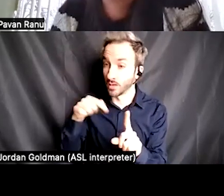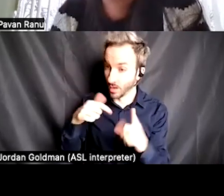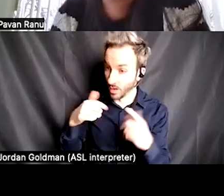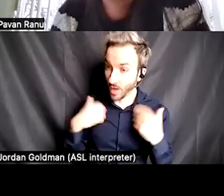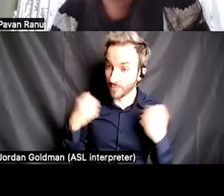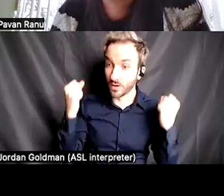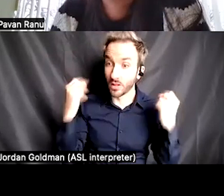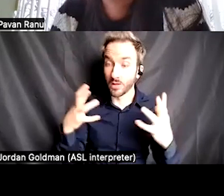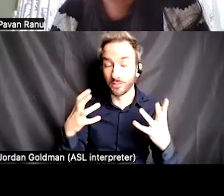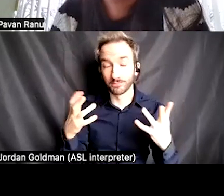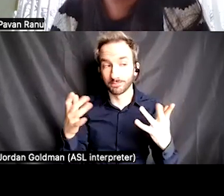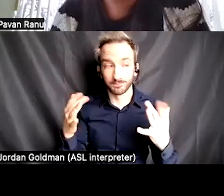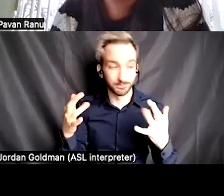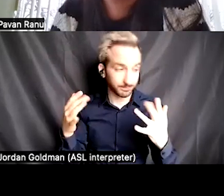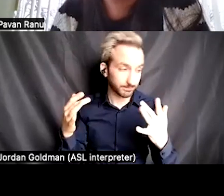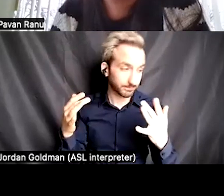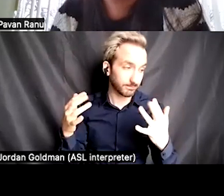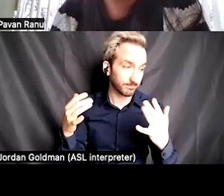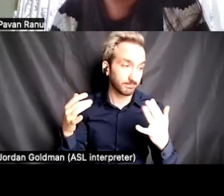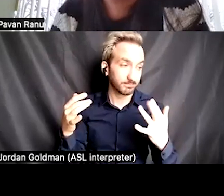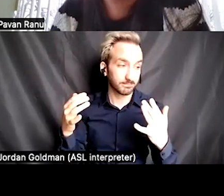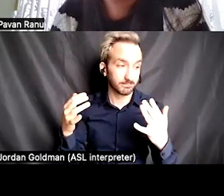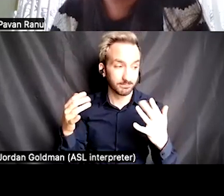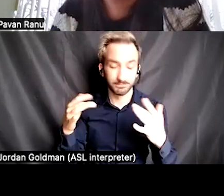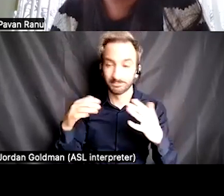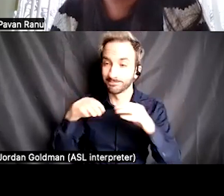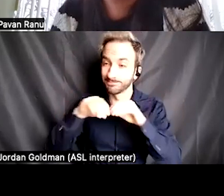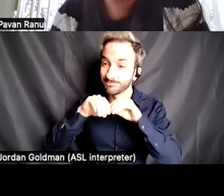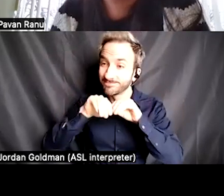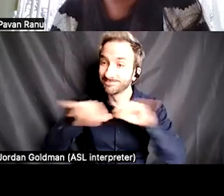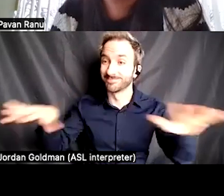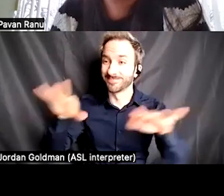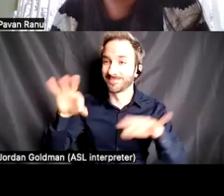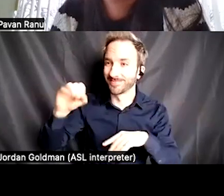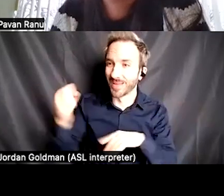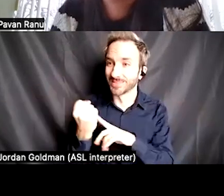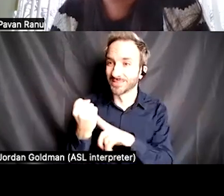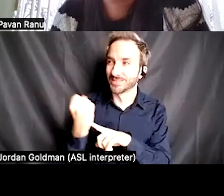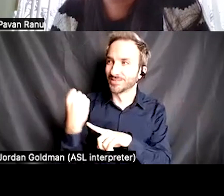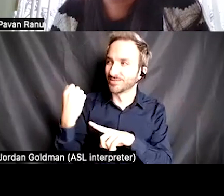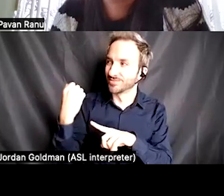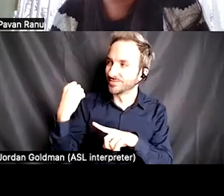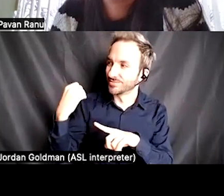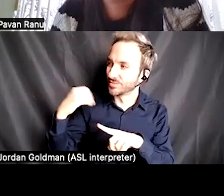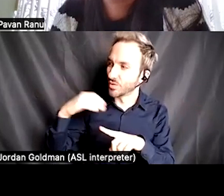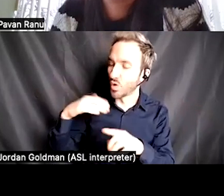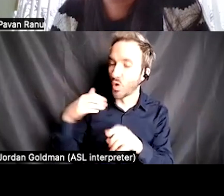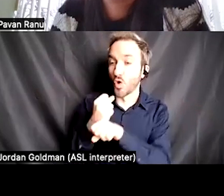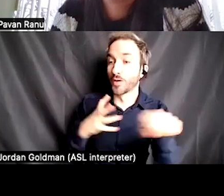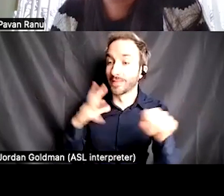particularly in YA and new adult that are set in the '90s and early 2000s. I think a lot of what